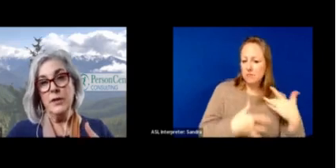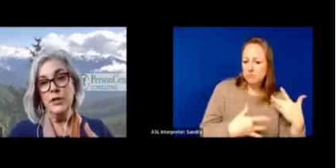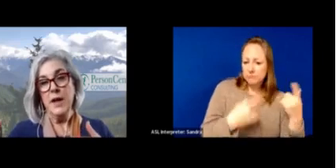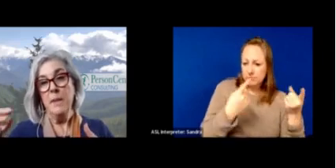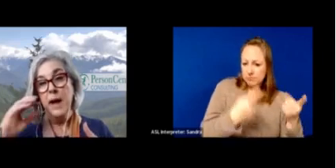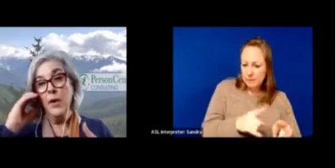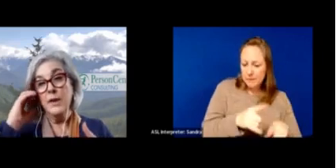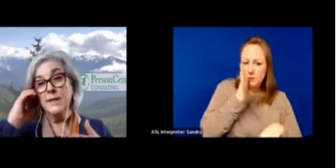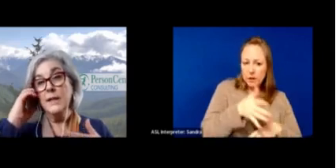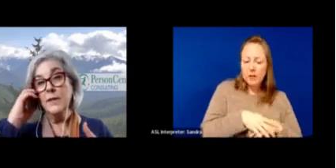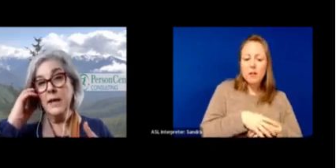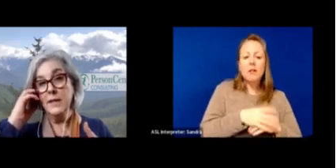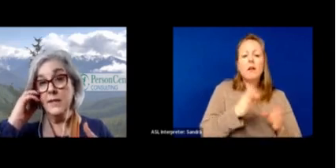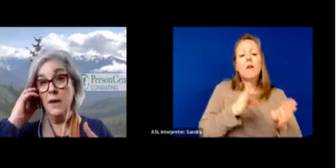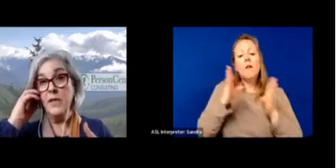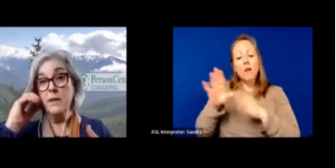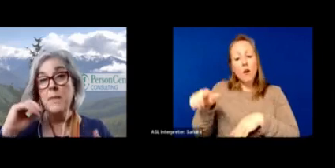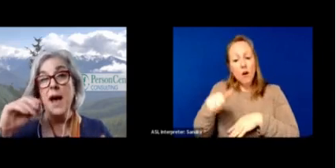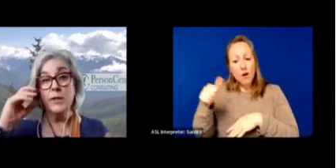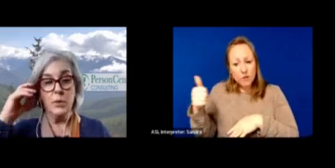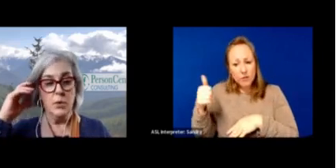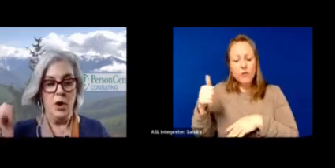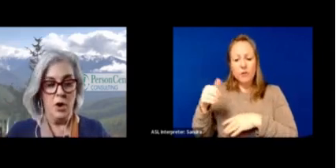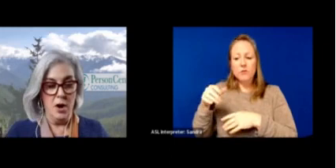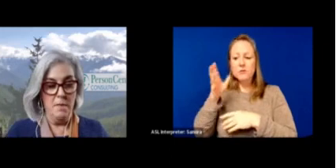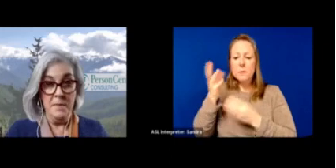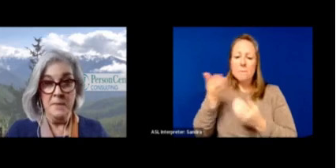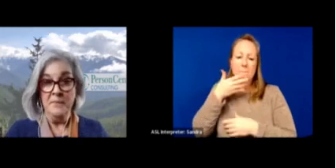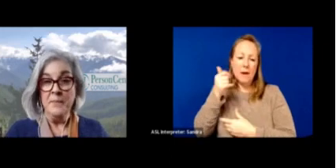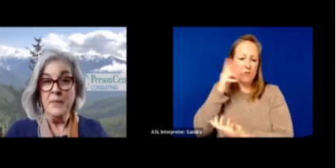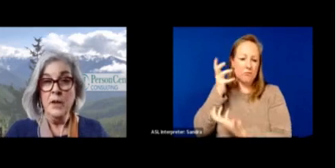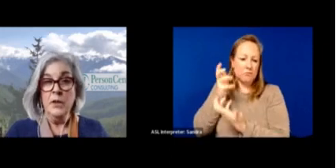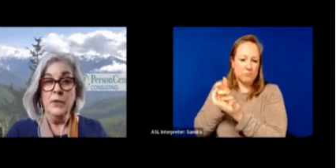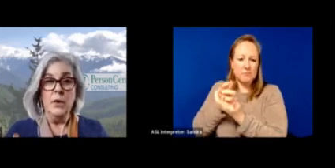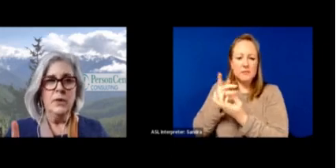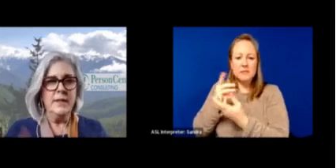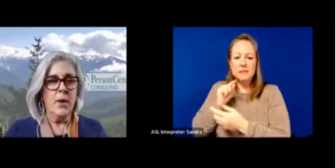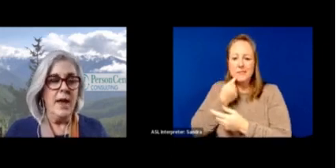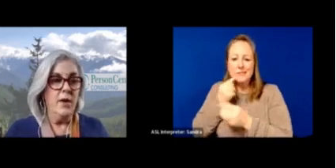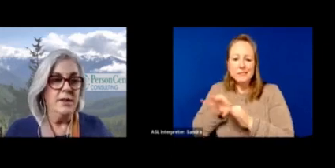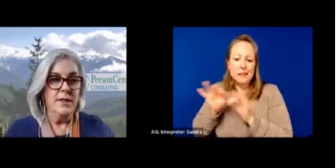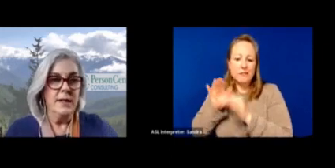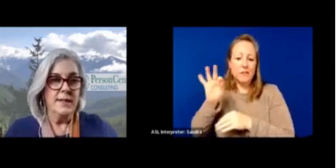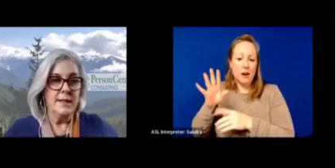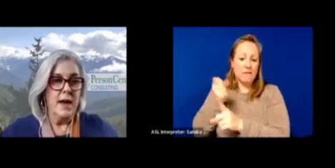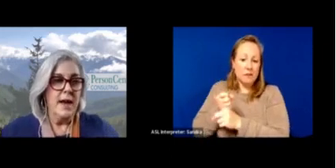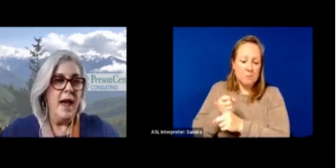question about significance of the impact or the harm. So let's go ahead on to the next slide, I